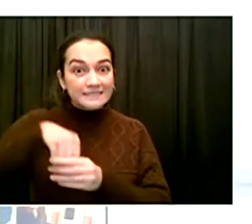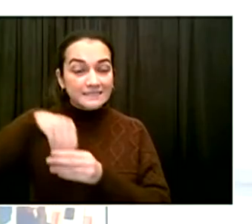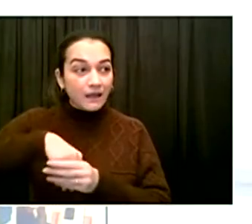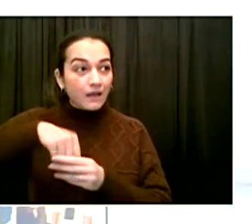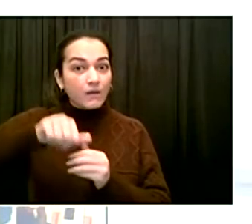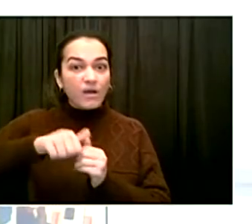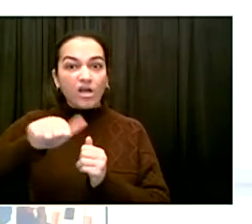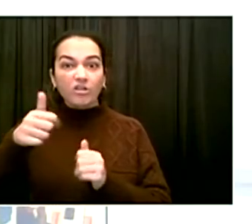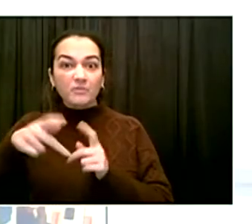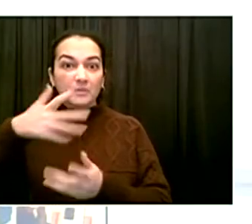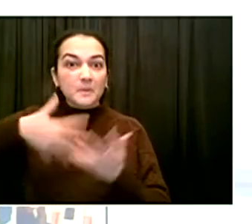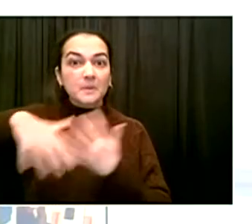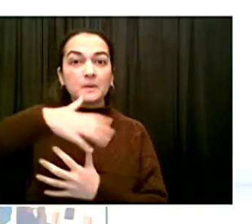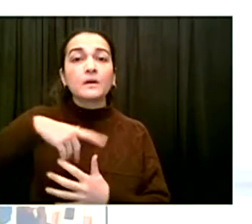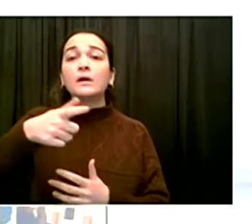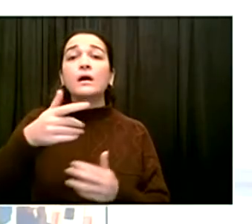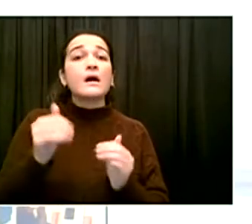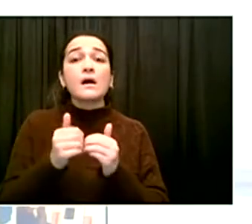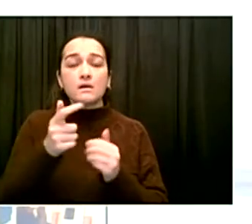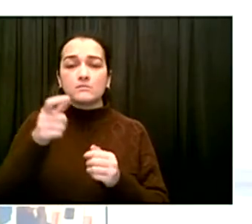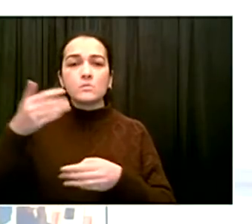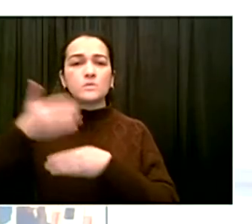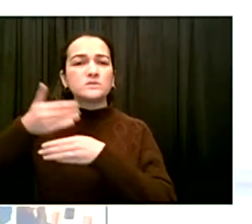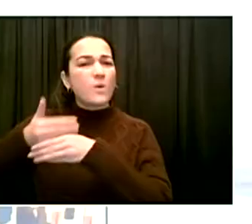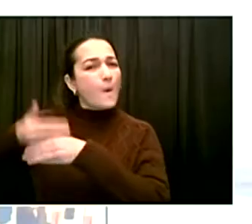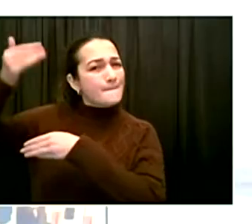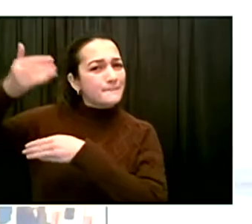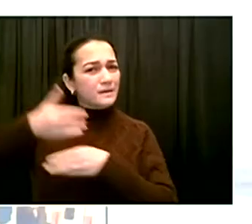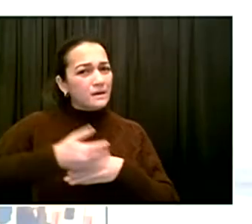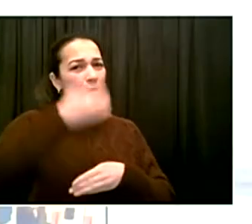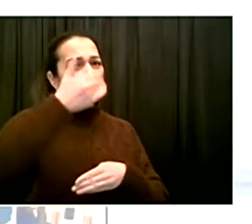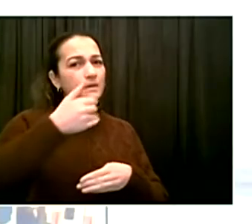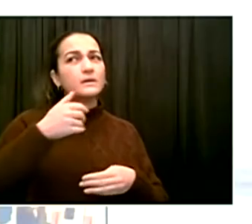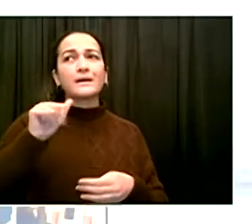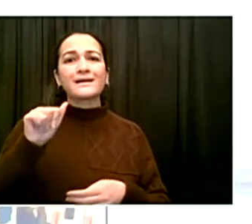VENTILATION, GATHER OUTDOORS. STAY HOME IF YOU FEEL SICK, NO MATTER HOW MILD YOUR SYMPTOMS, EVEN JUST A SCRATCHY THROAT OR